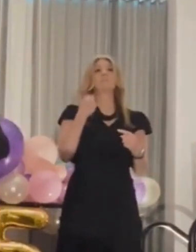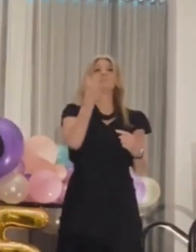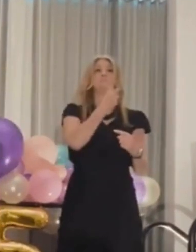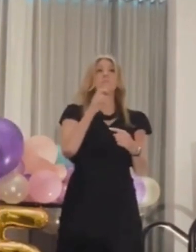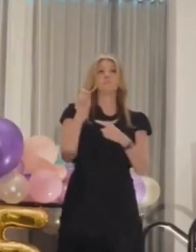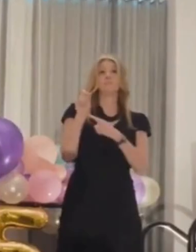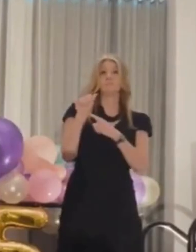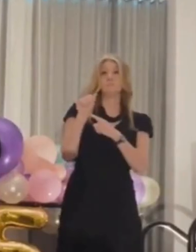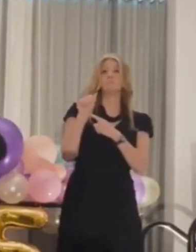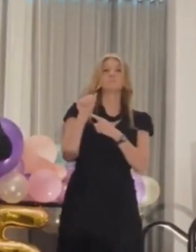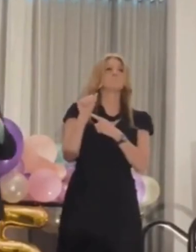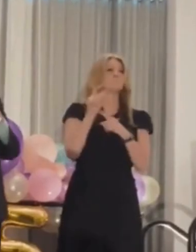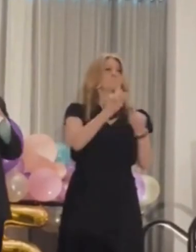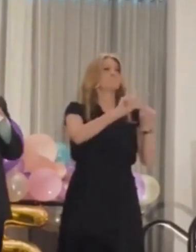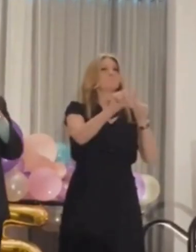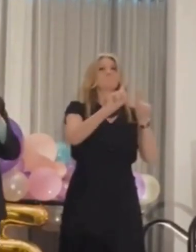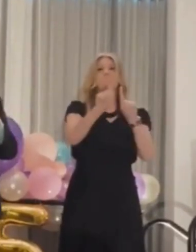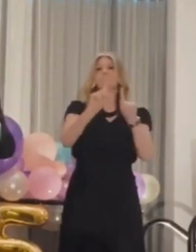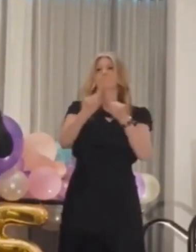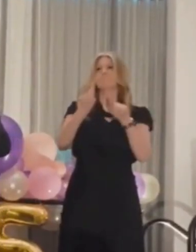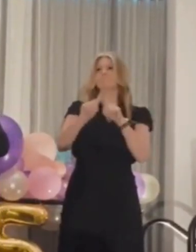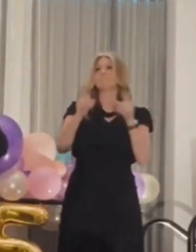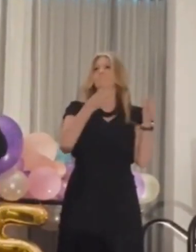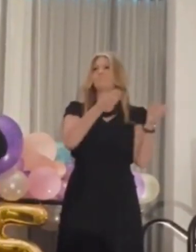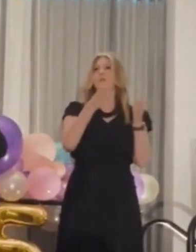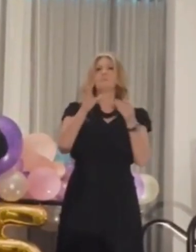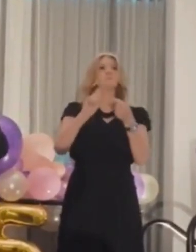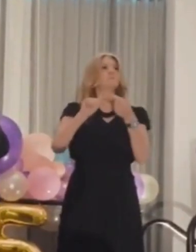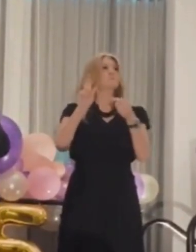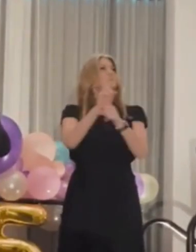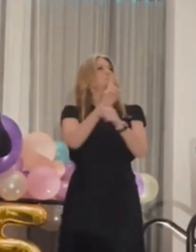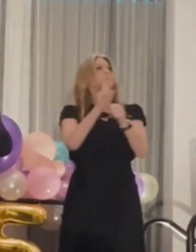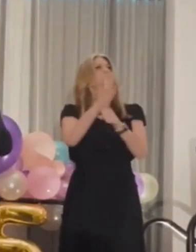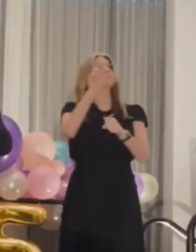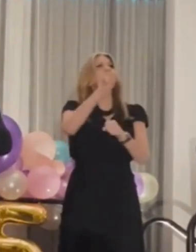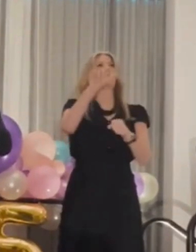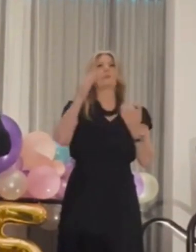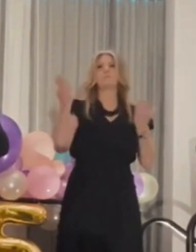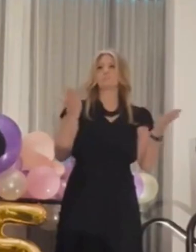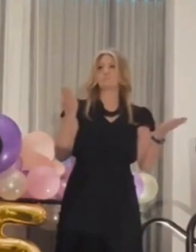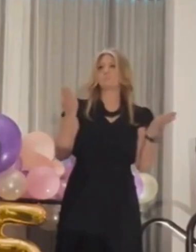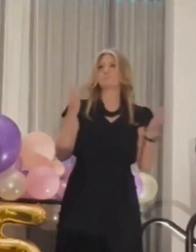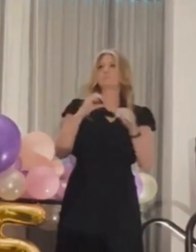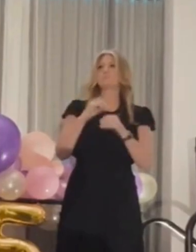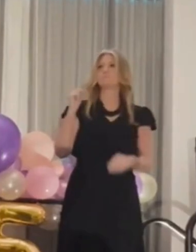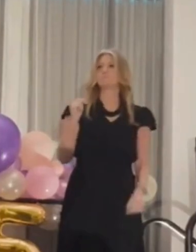So, there's a lot of different types of relay services now in North Carolina.